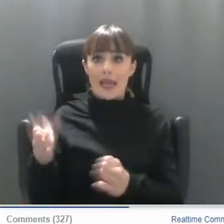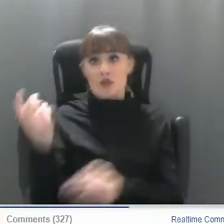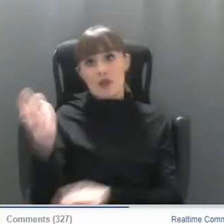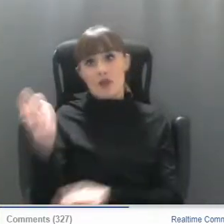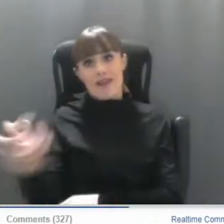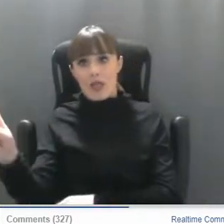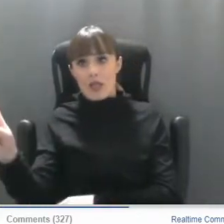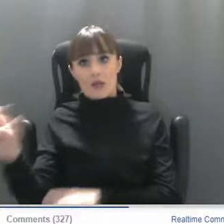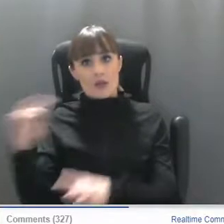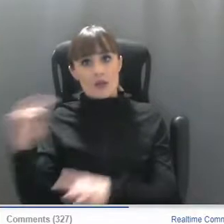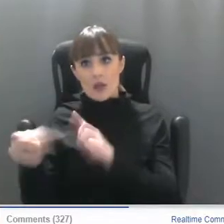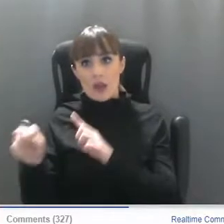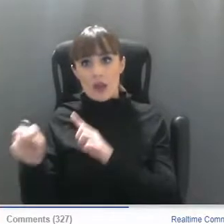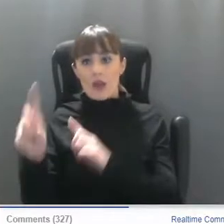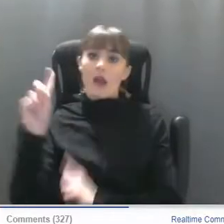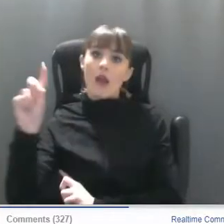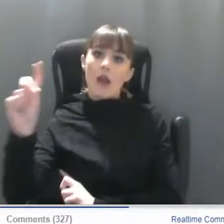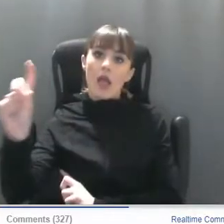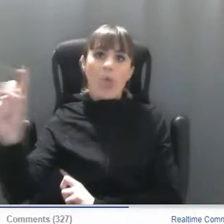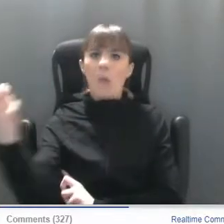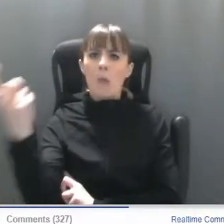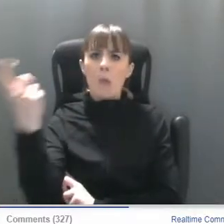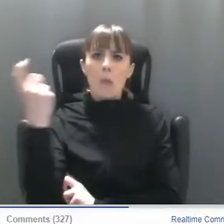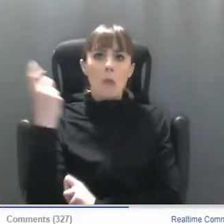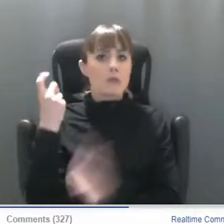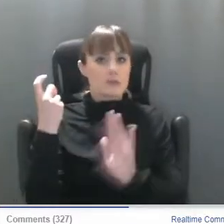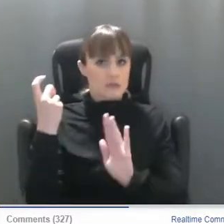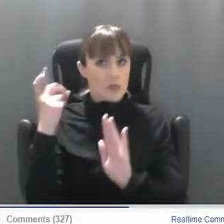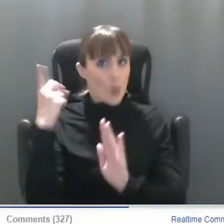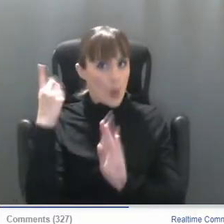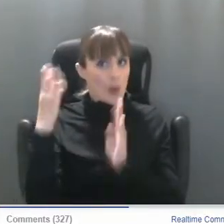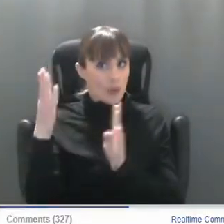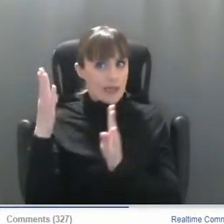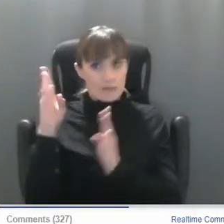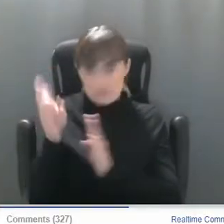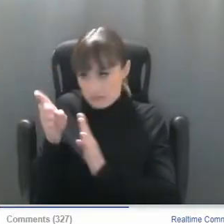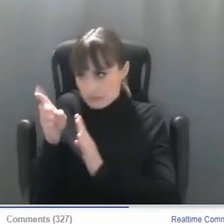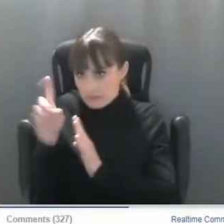fun to just chat with you guys, and I love when I can go just hang out with